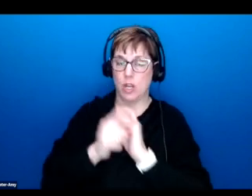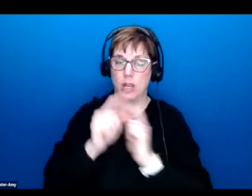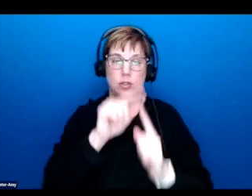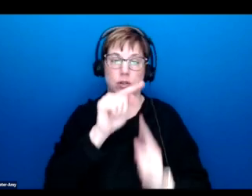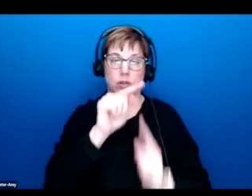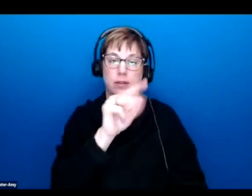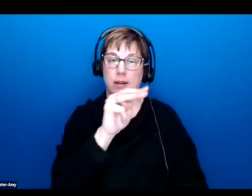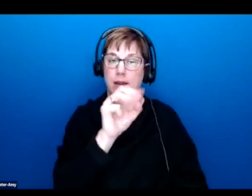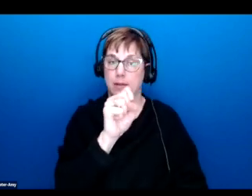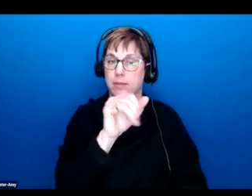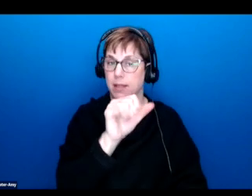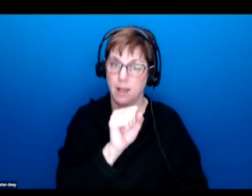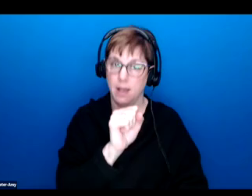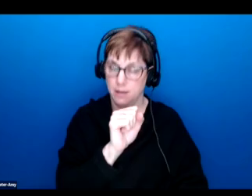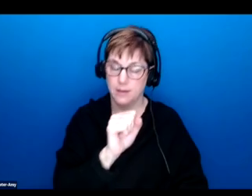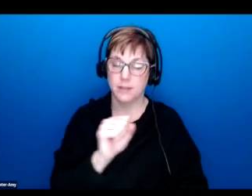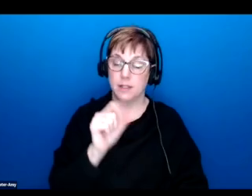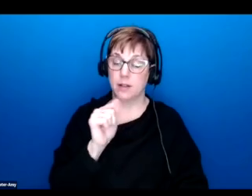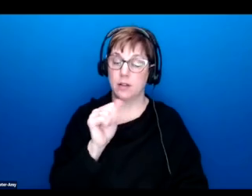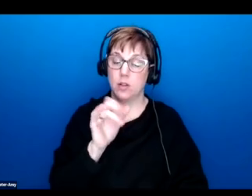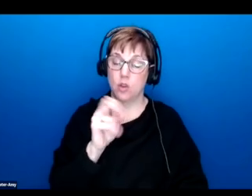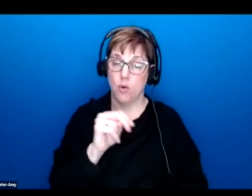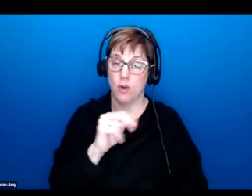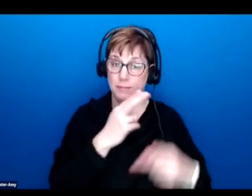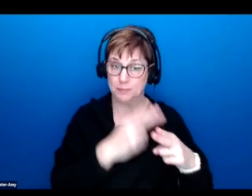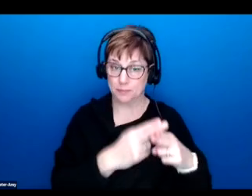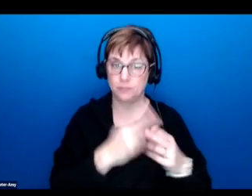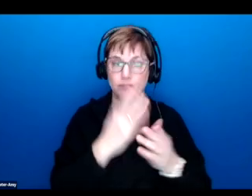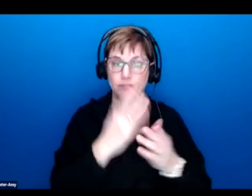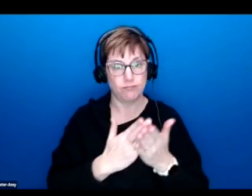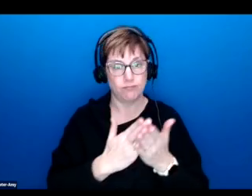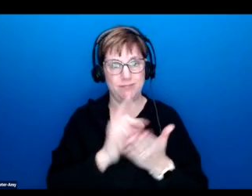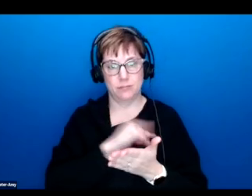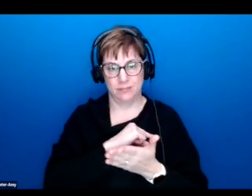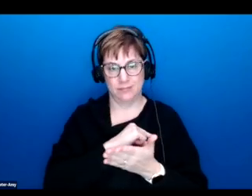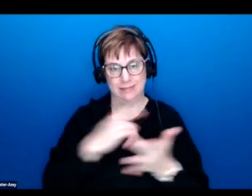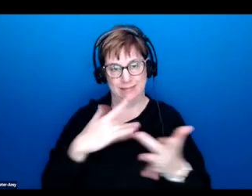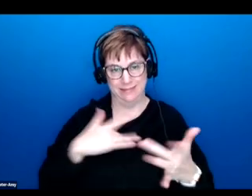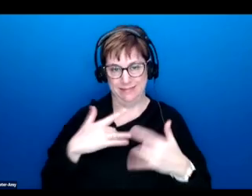As Lauren mentioned, there are some quality concerns with T-MSIS,